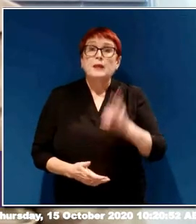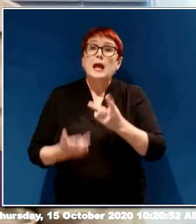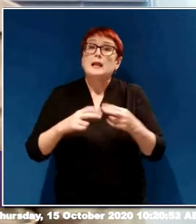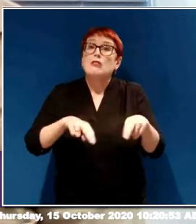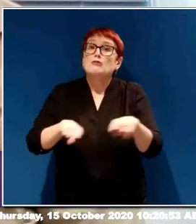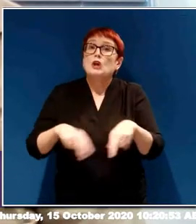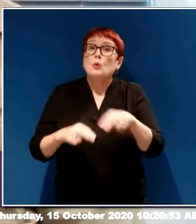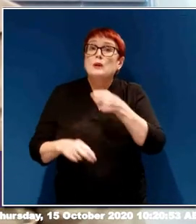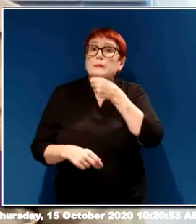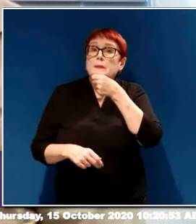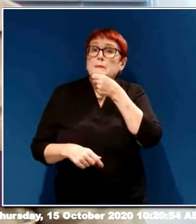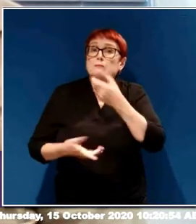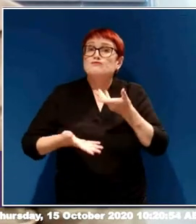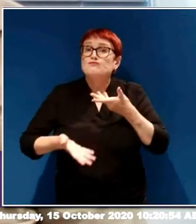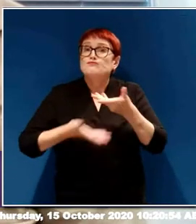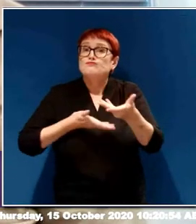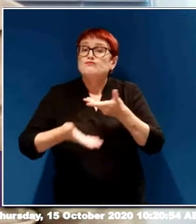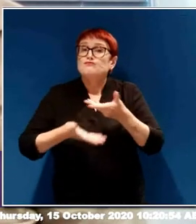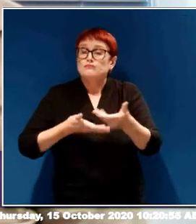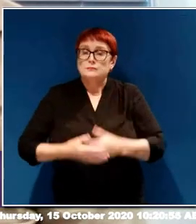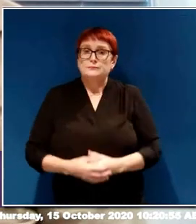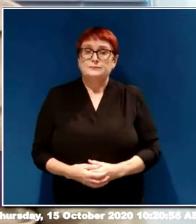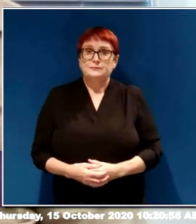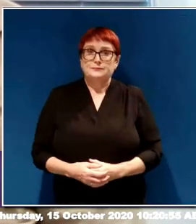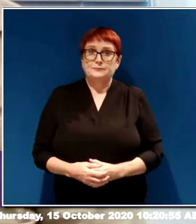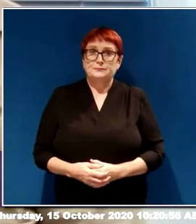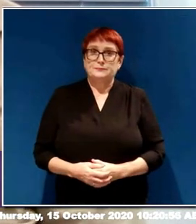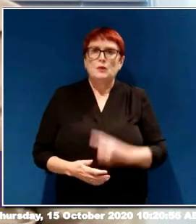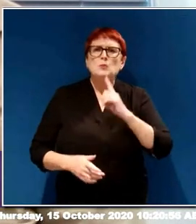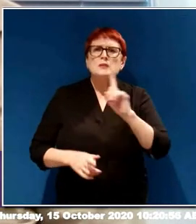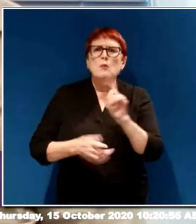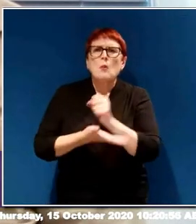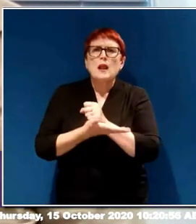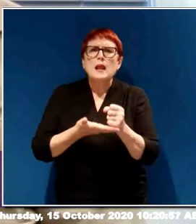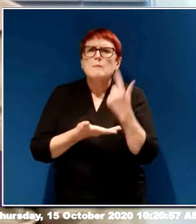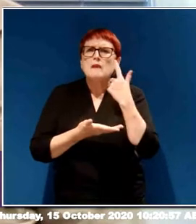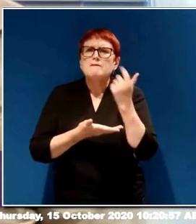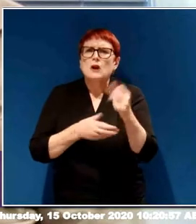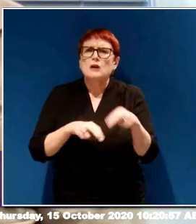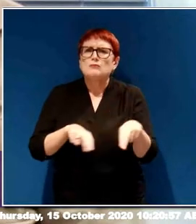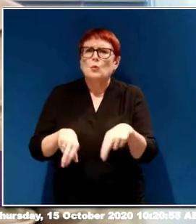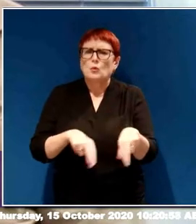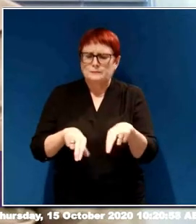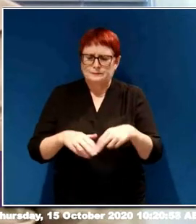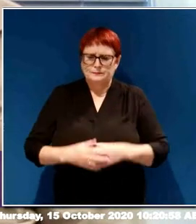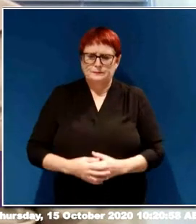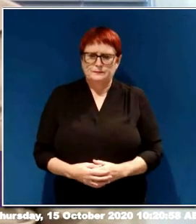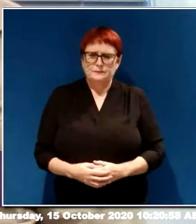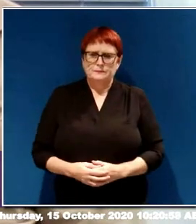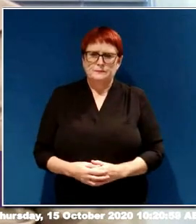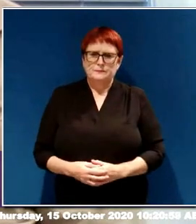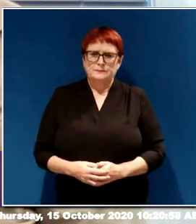Operator, this is IND.0004.0002.0010.